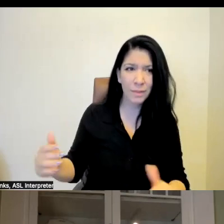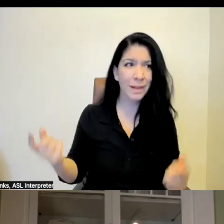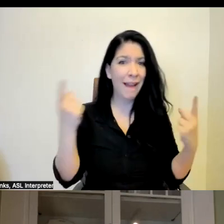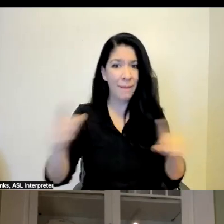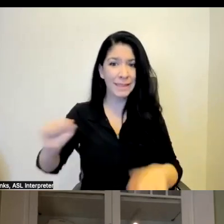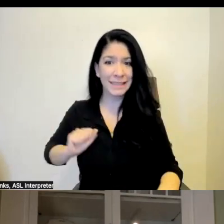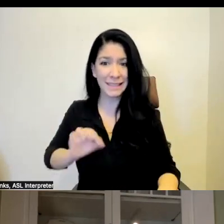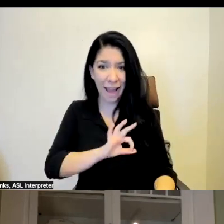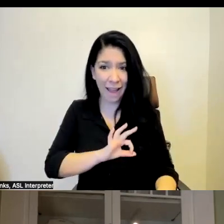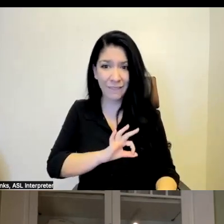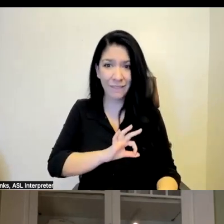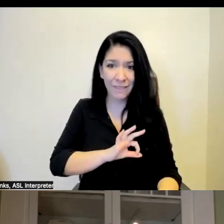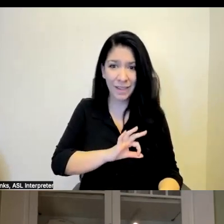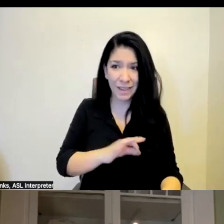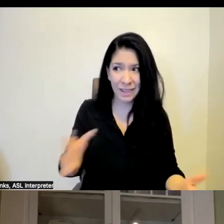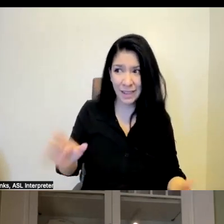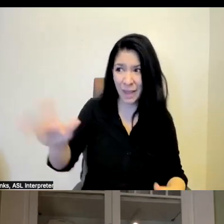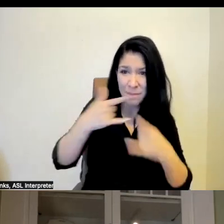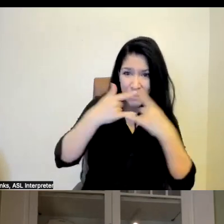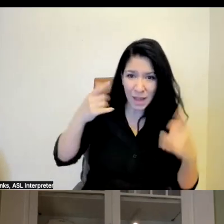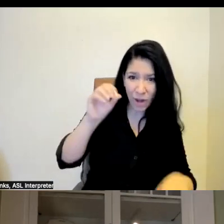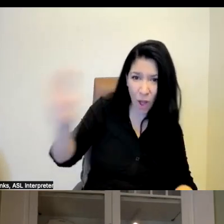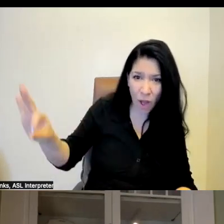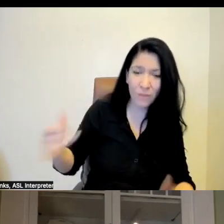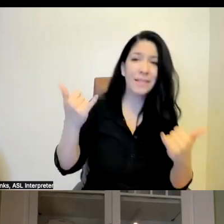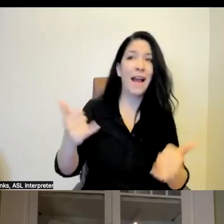floor and they take off their masks and you are riding in the elevator with that person?